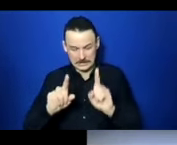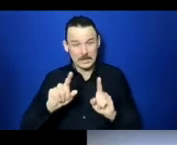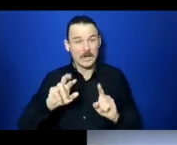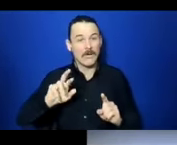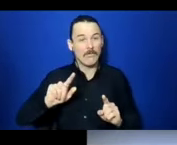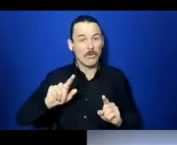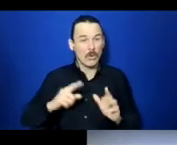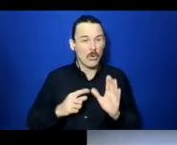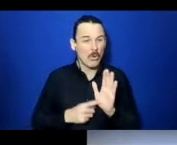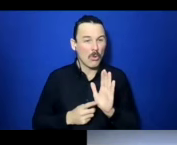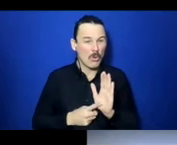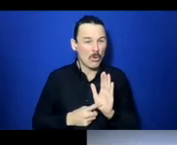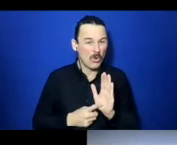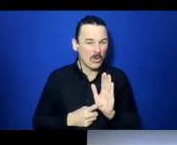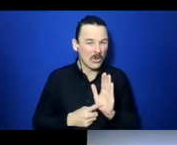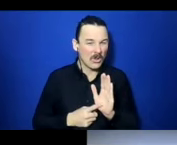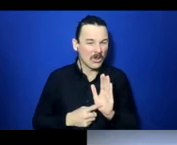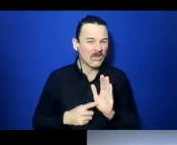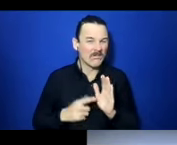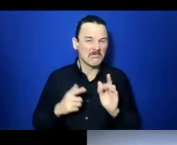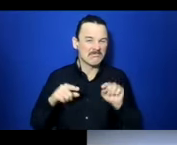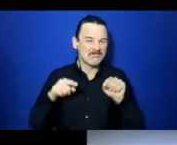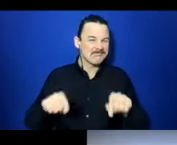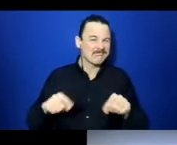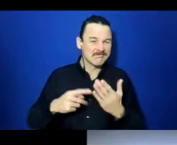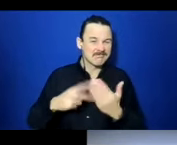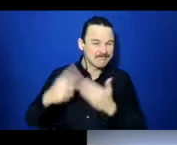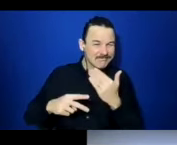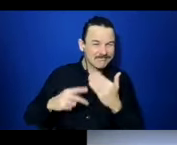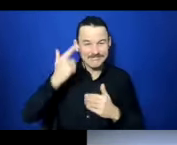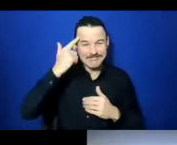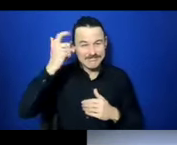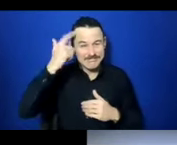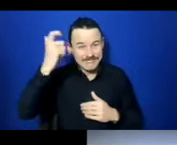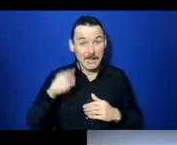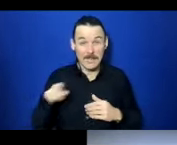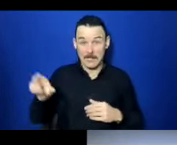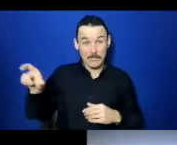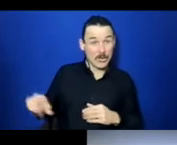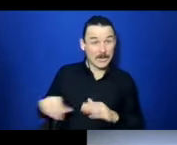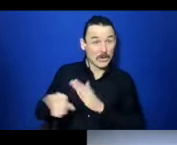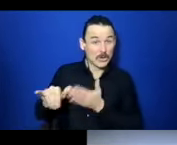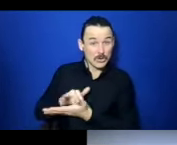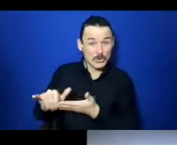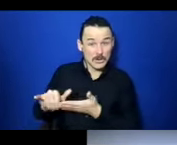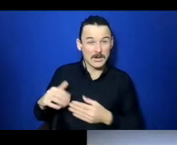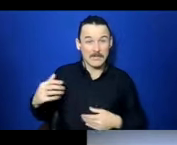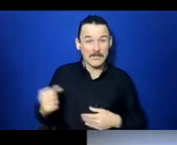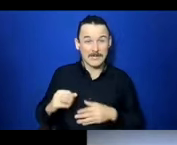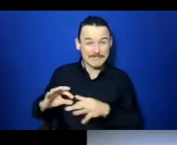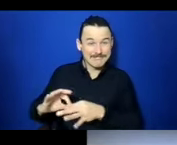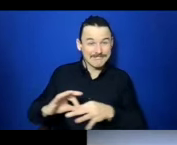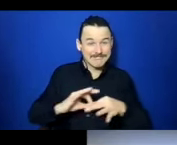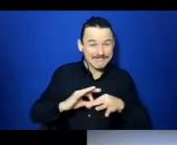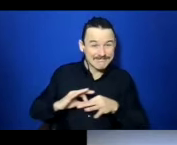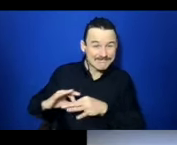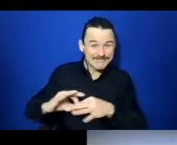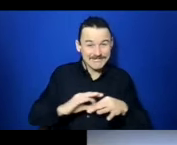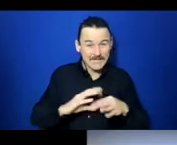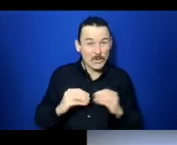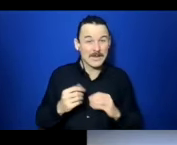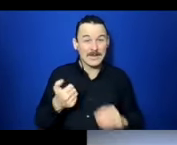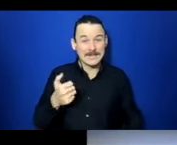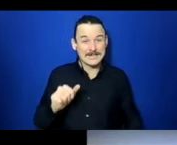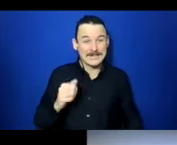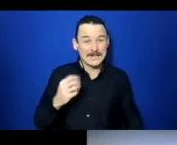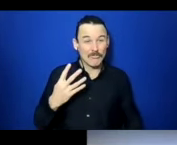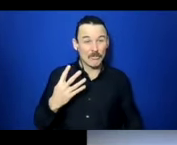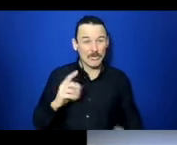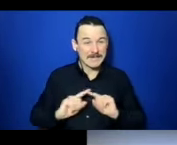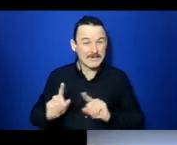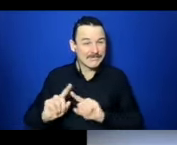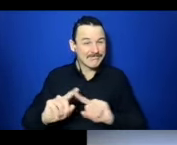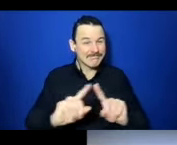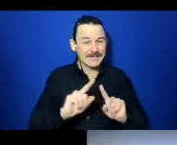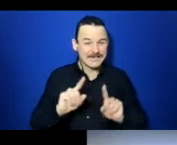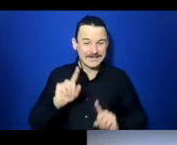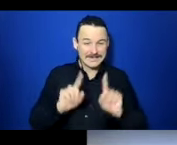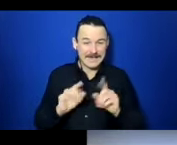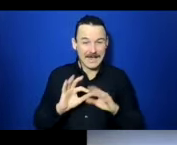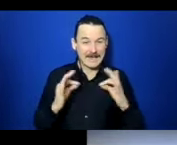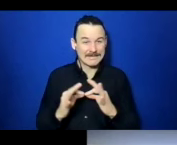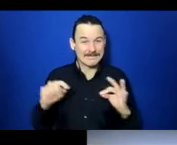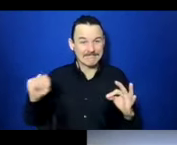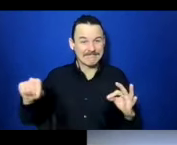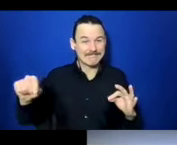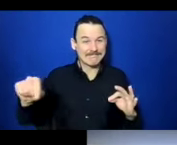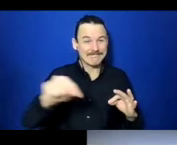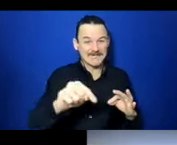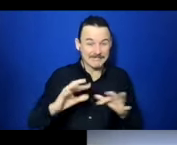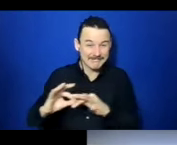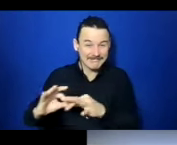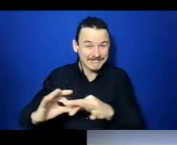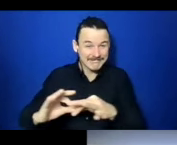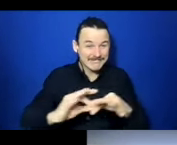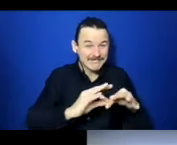and campaign. So he has to coordinate with 60, 54 city agencies, and so there's a lot of opportunity